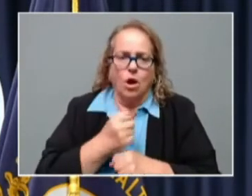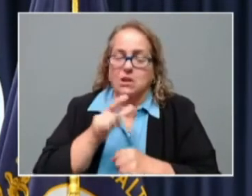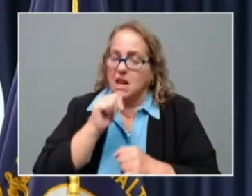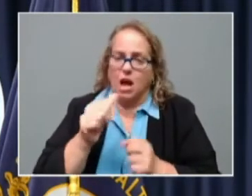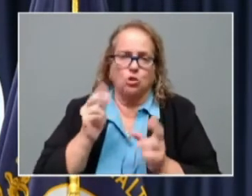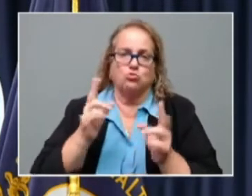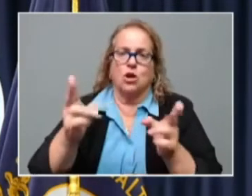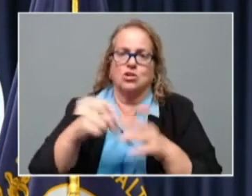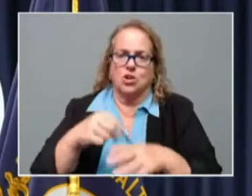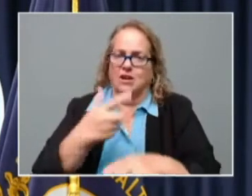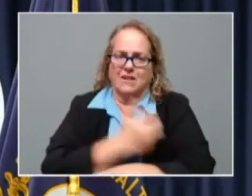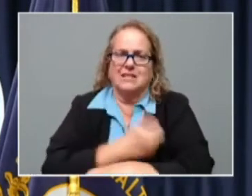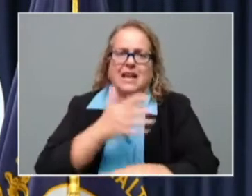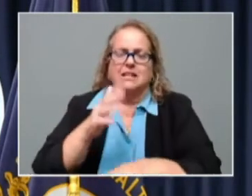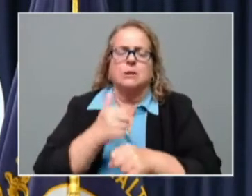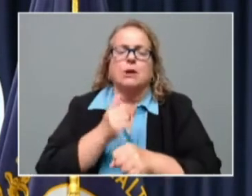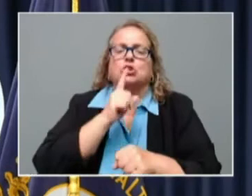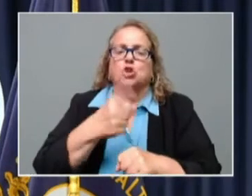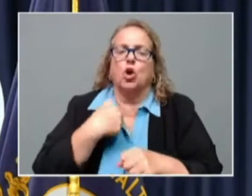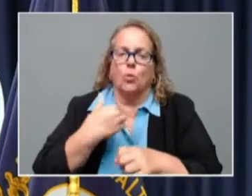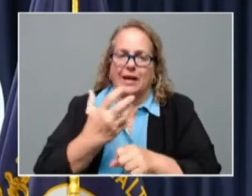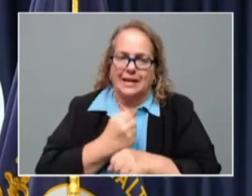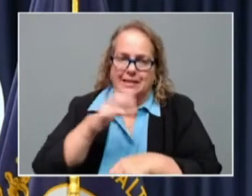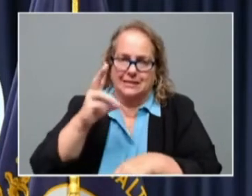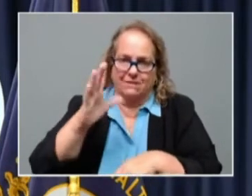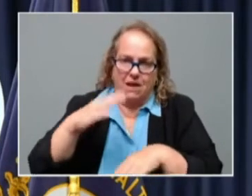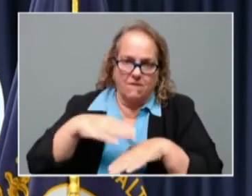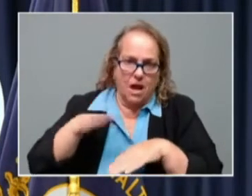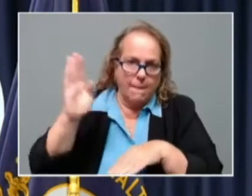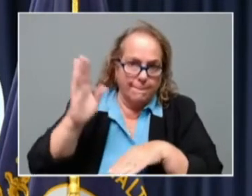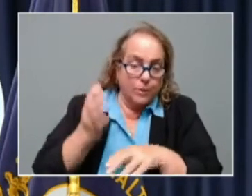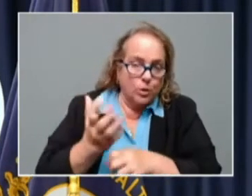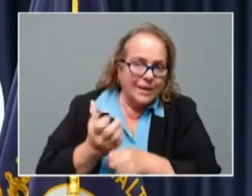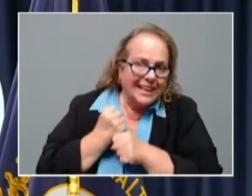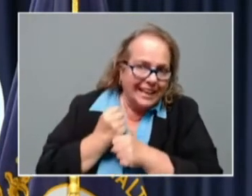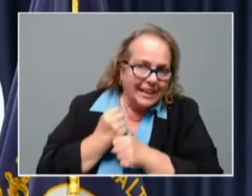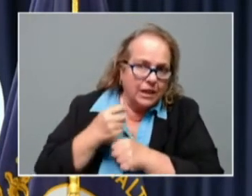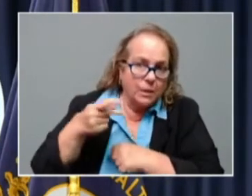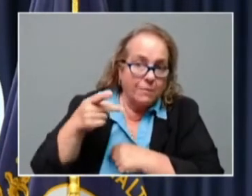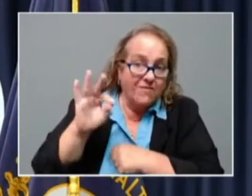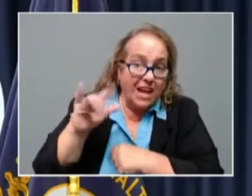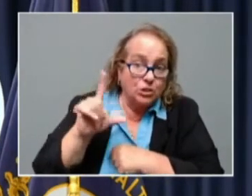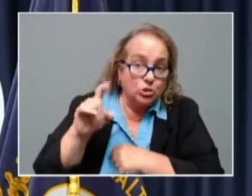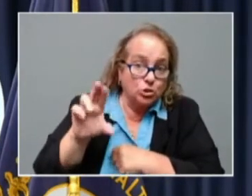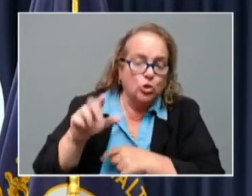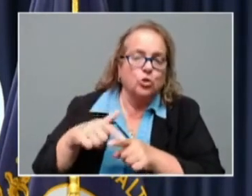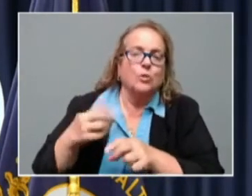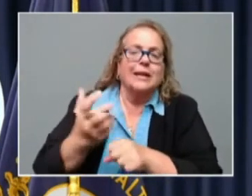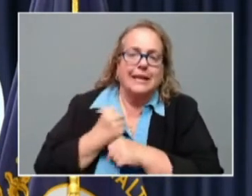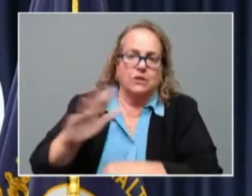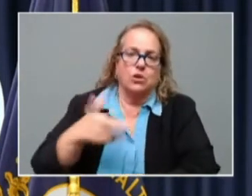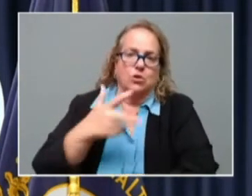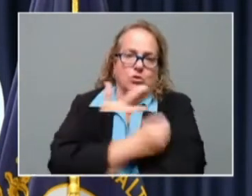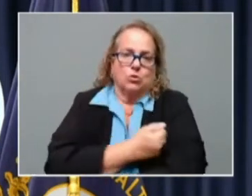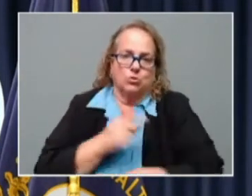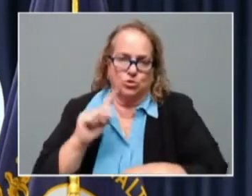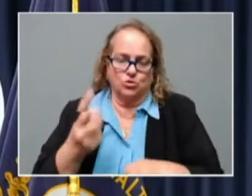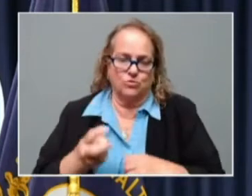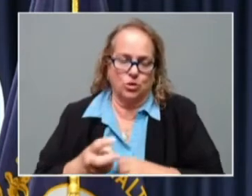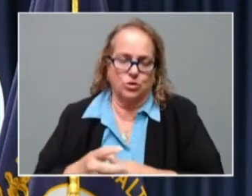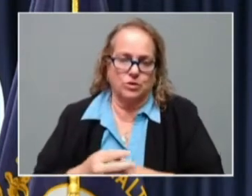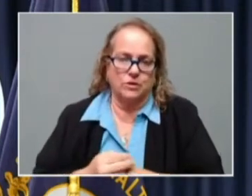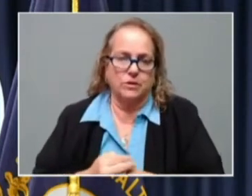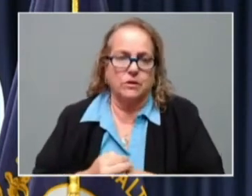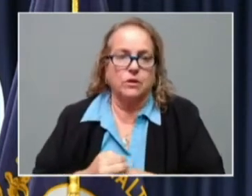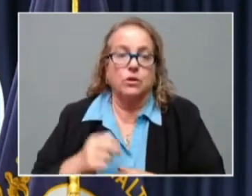those 65 and up that got the Pfizer vaccine in and able to get it drew last